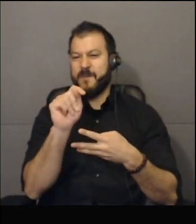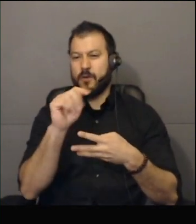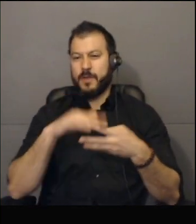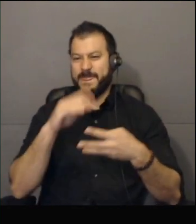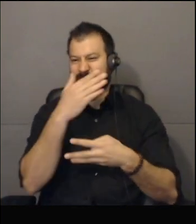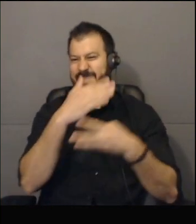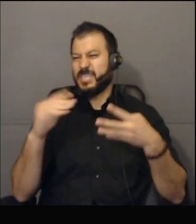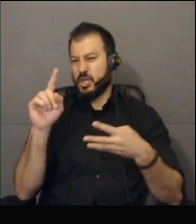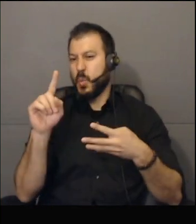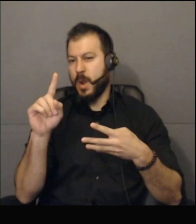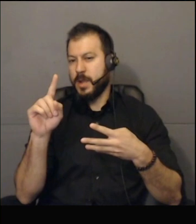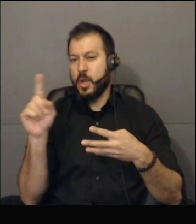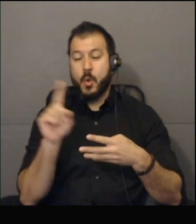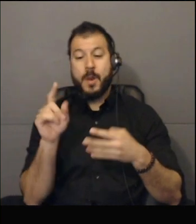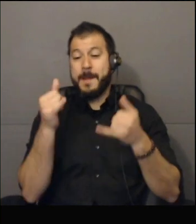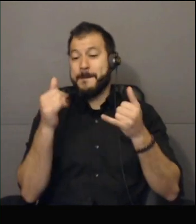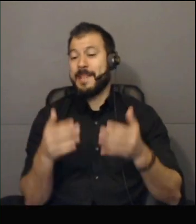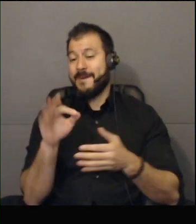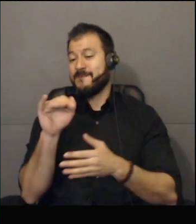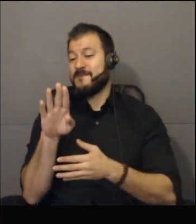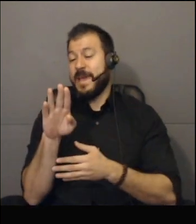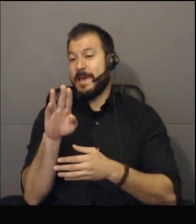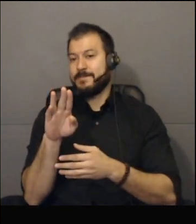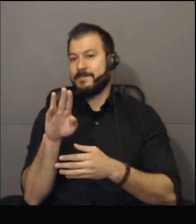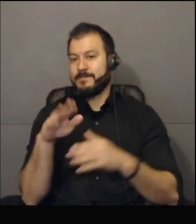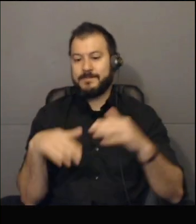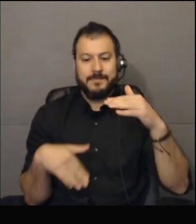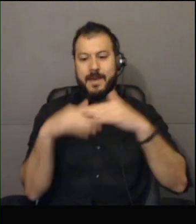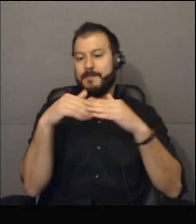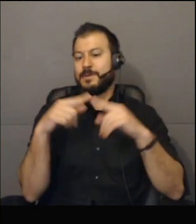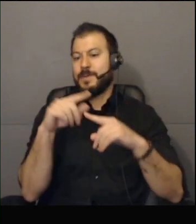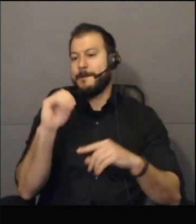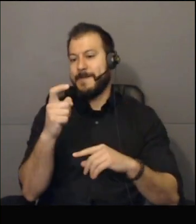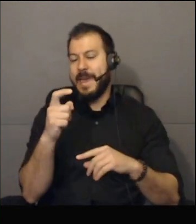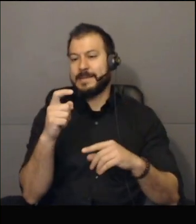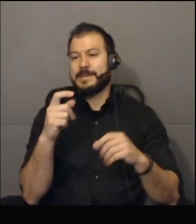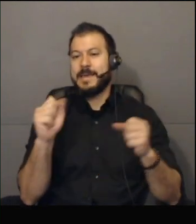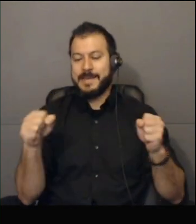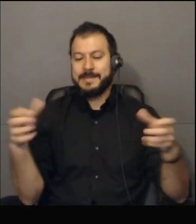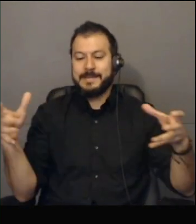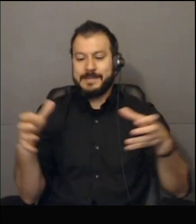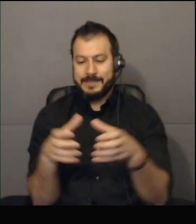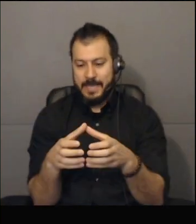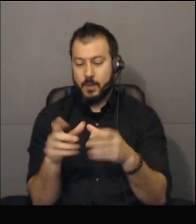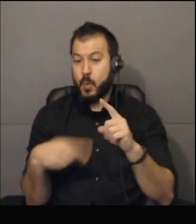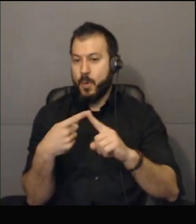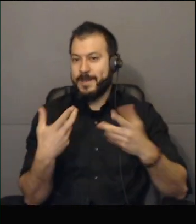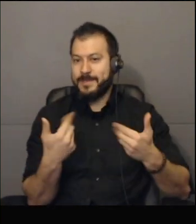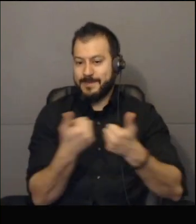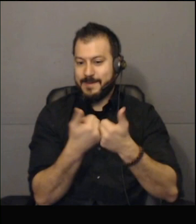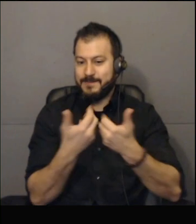We're plate up scales up to the Max service configured and scales down on sessions completed.